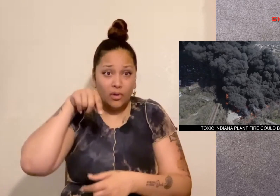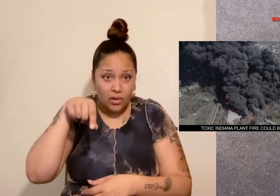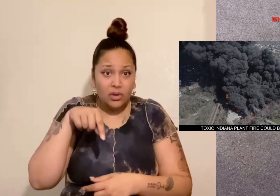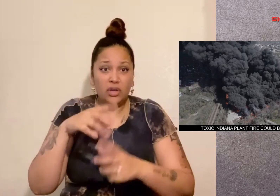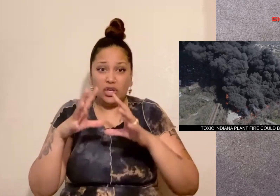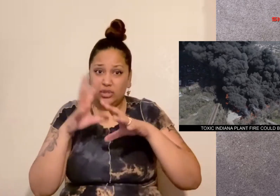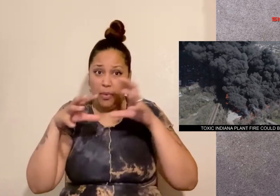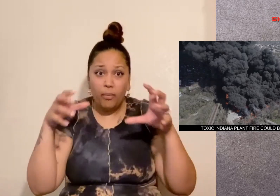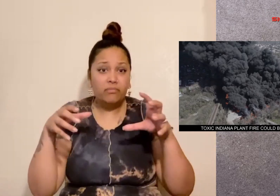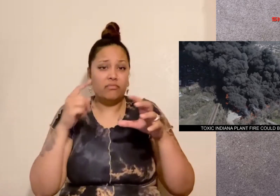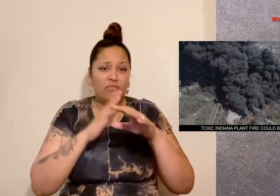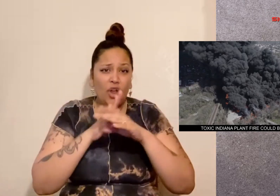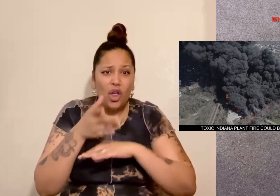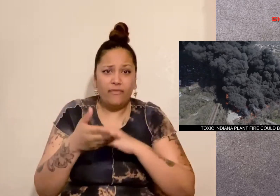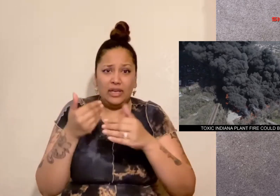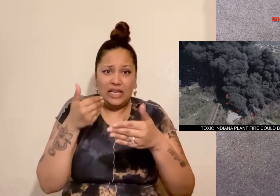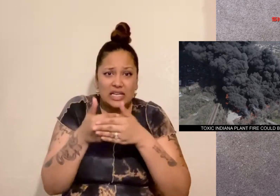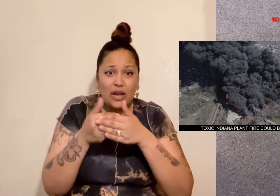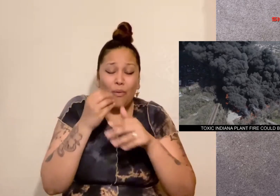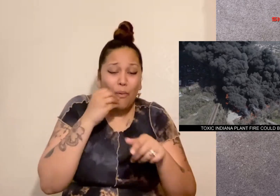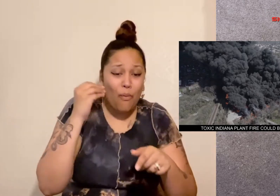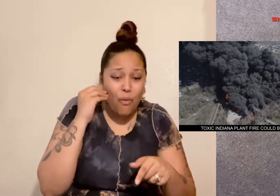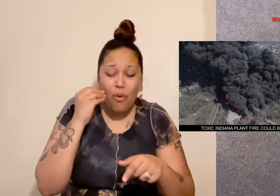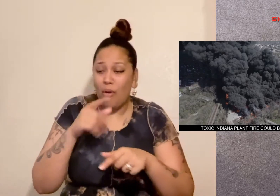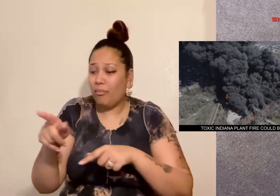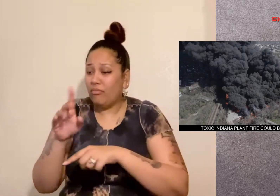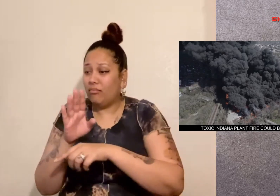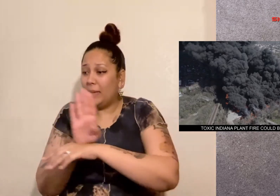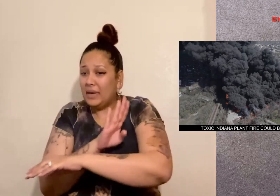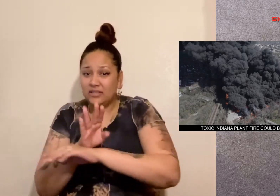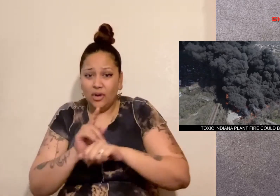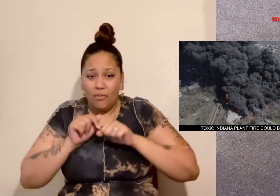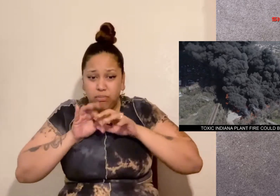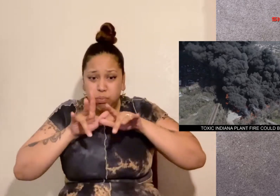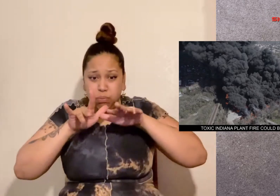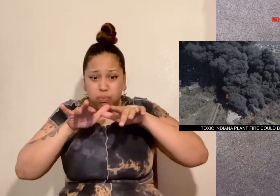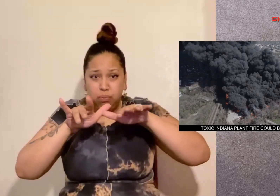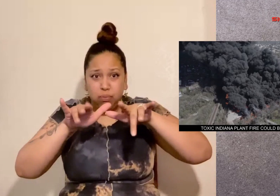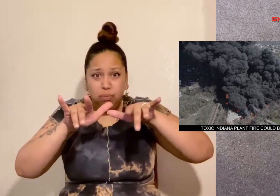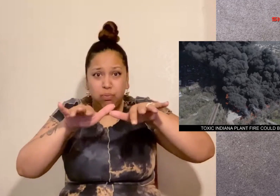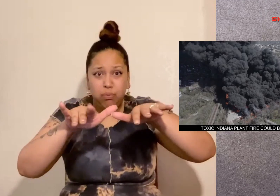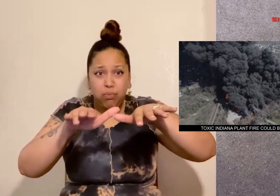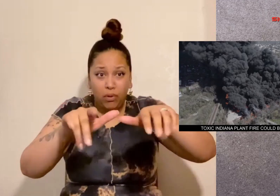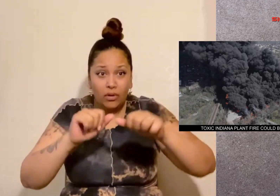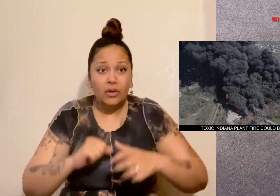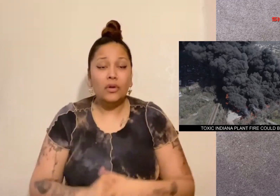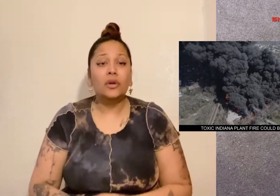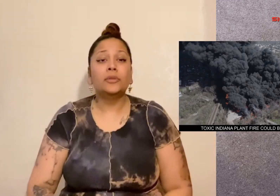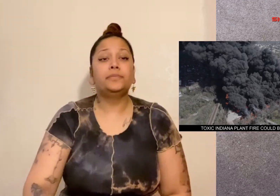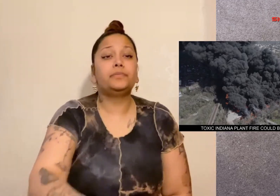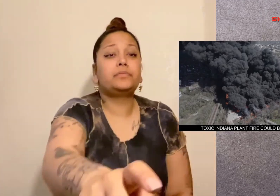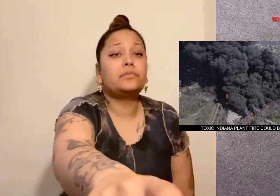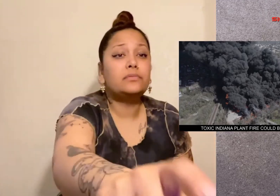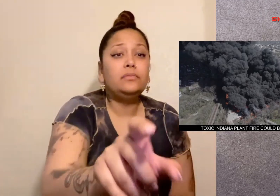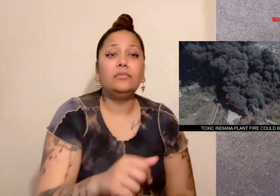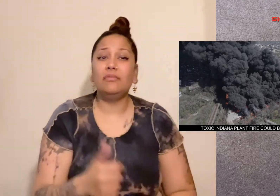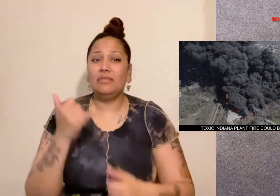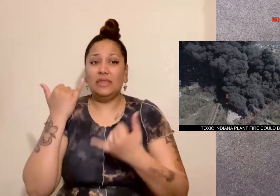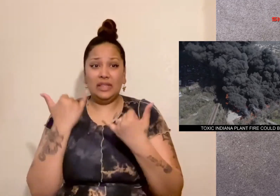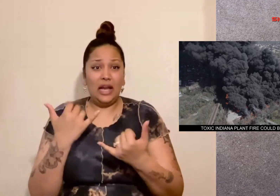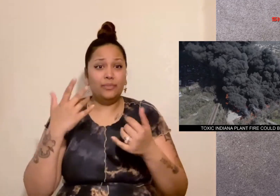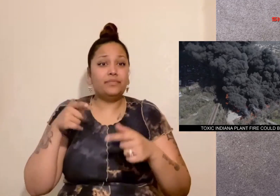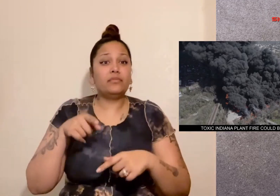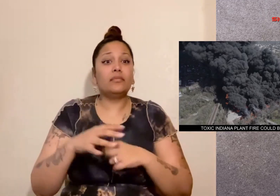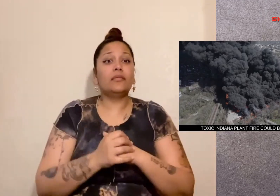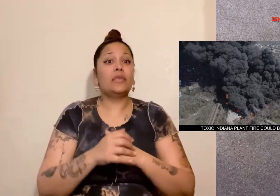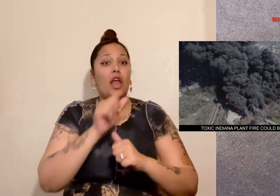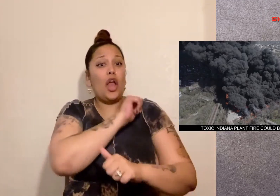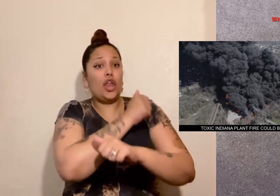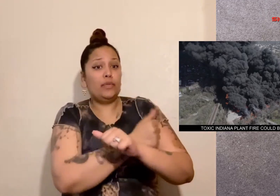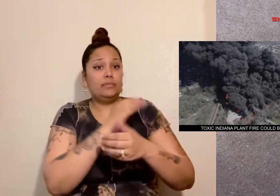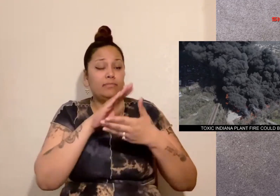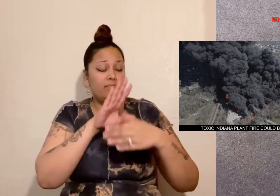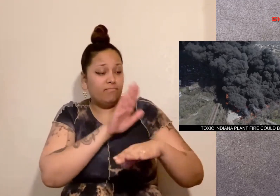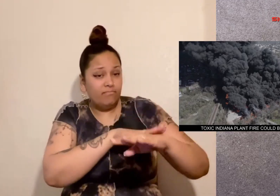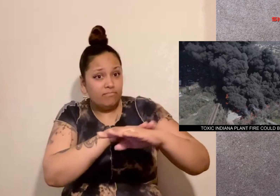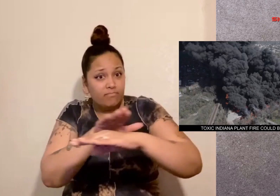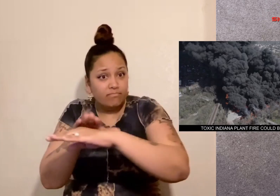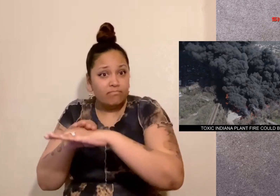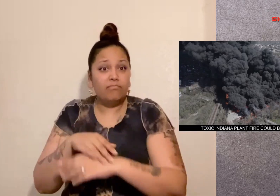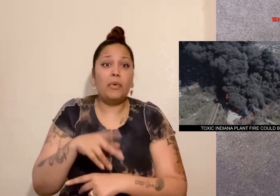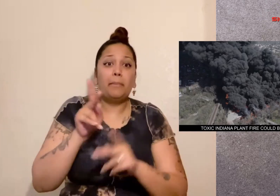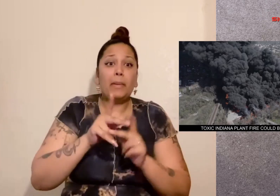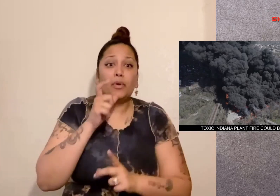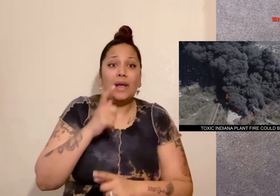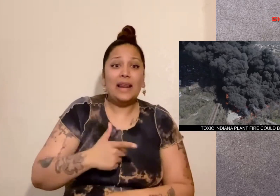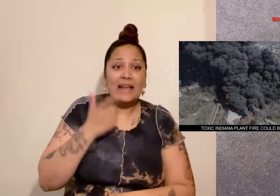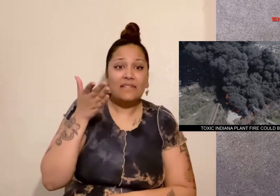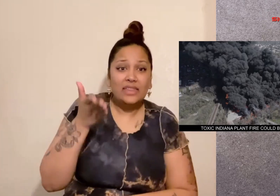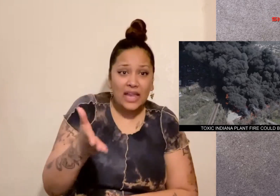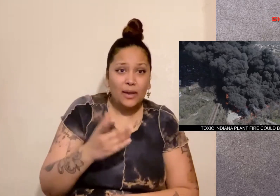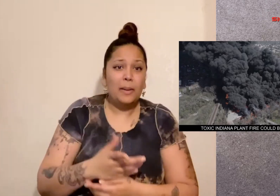is lingering over nearby homes and businesses authorities warn residents to bring in their